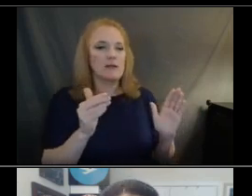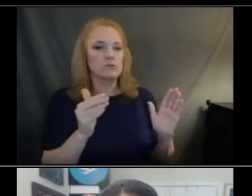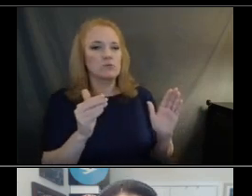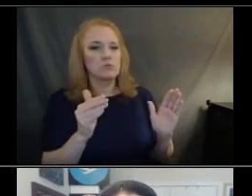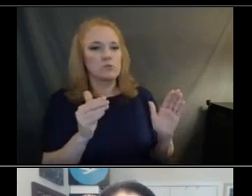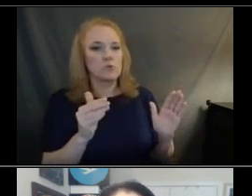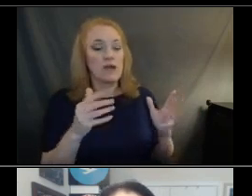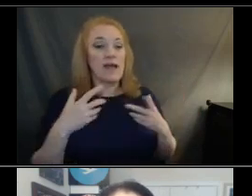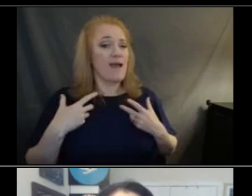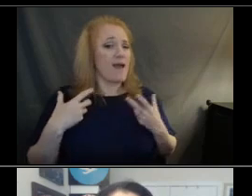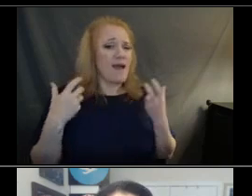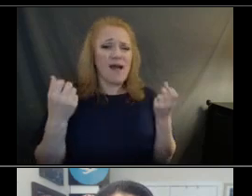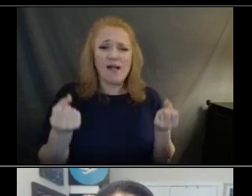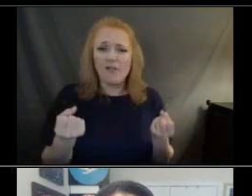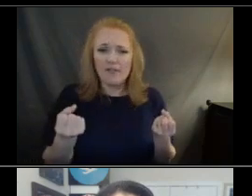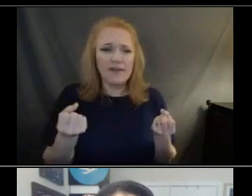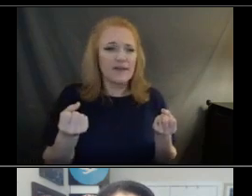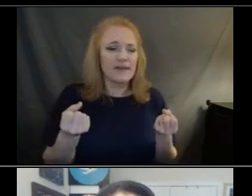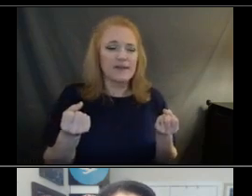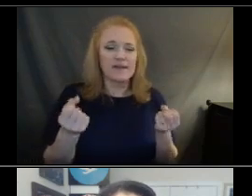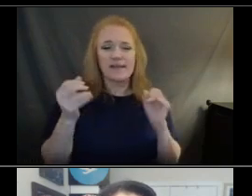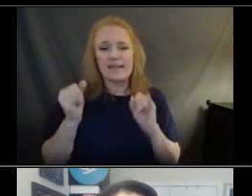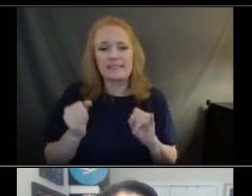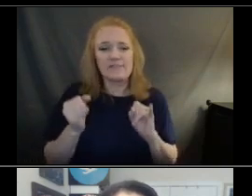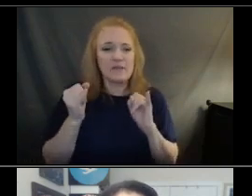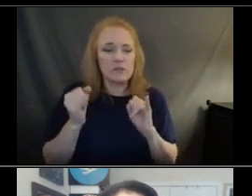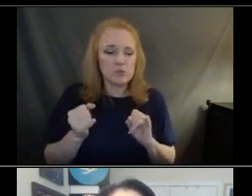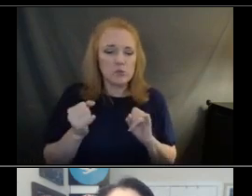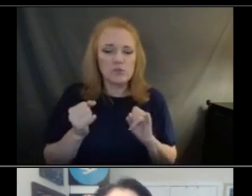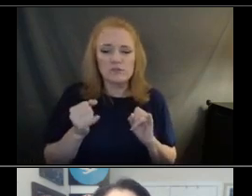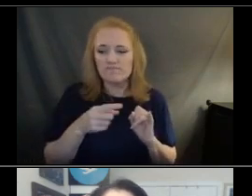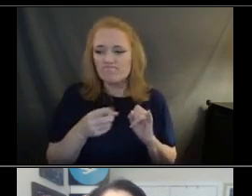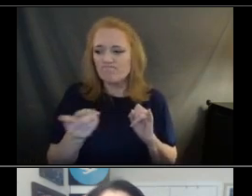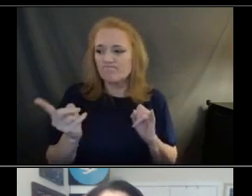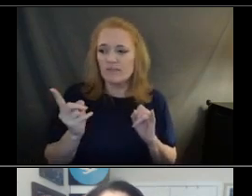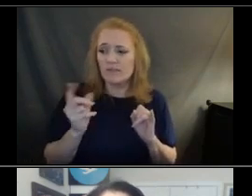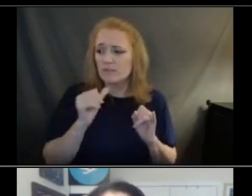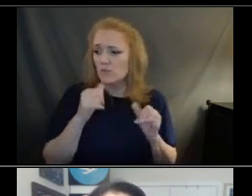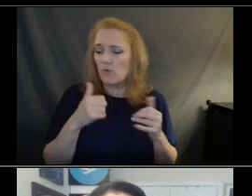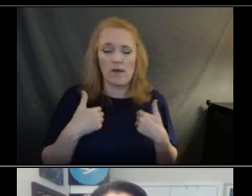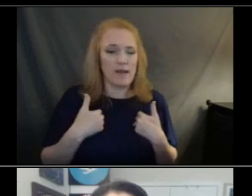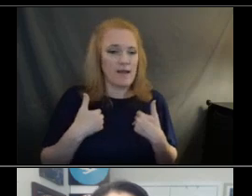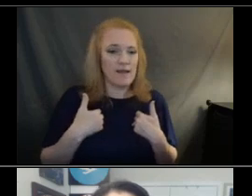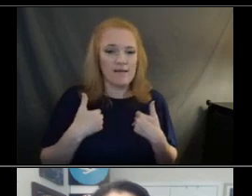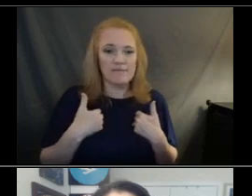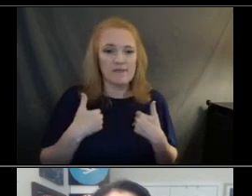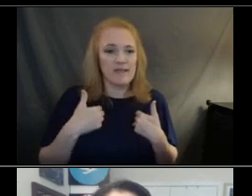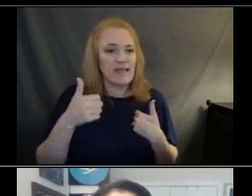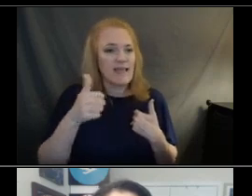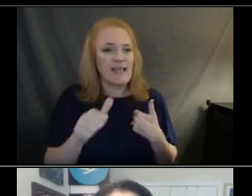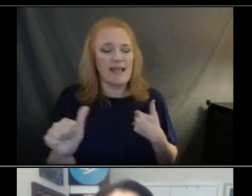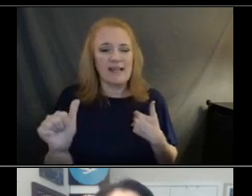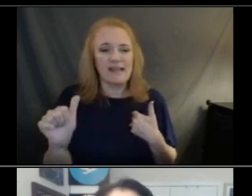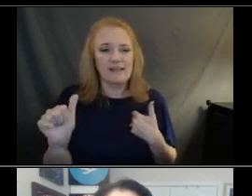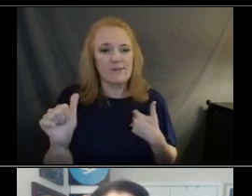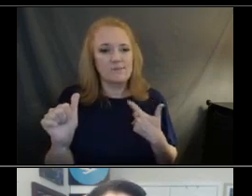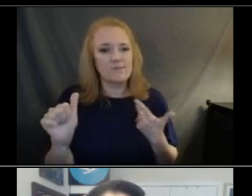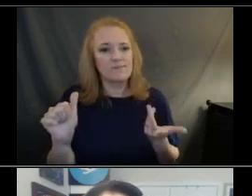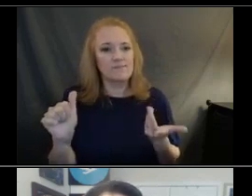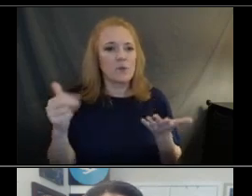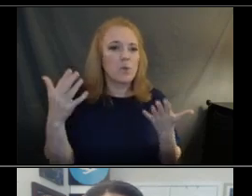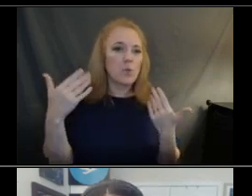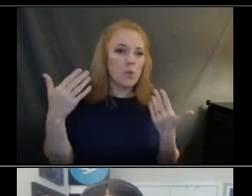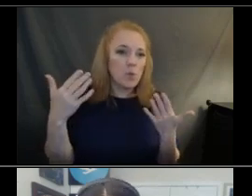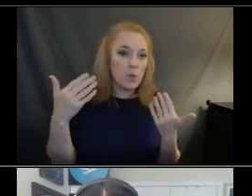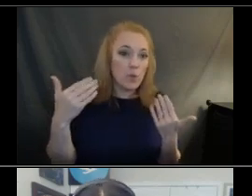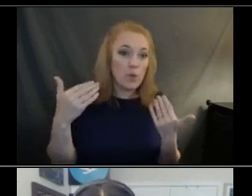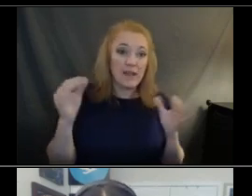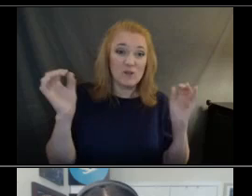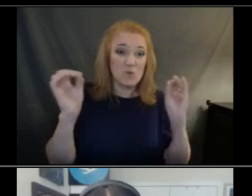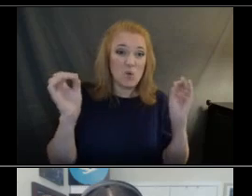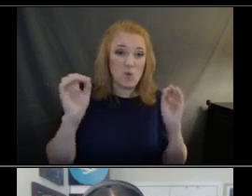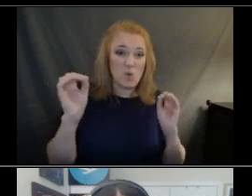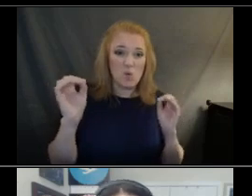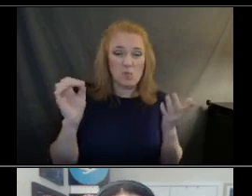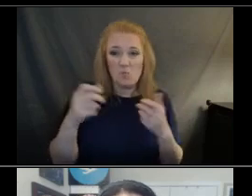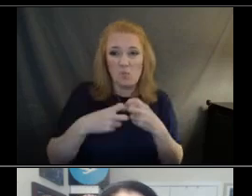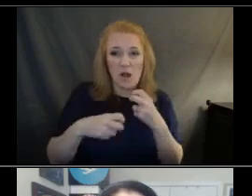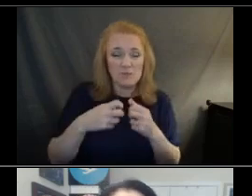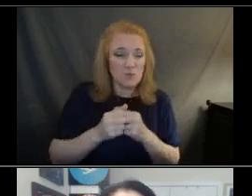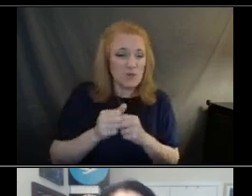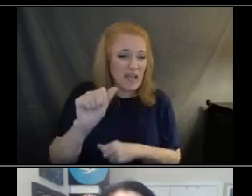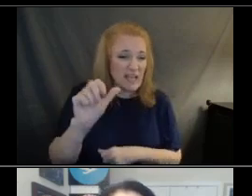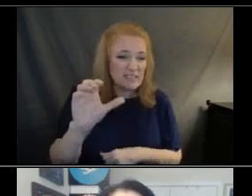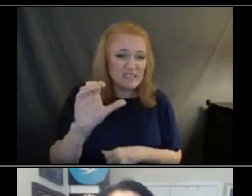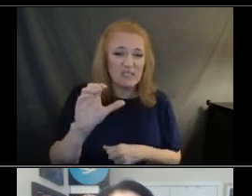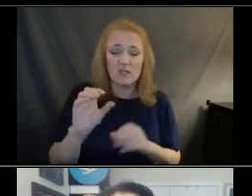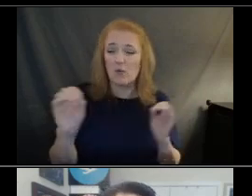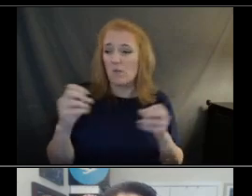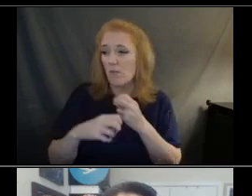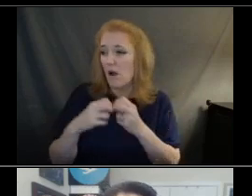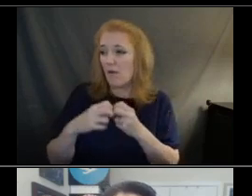healthy individuals who don't have any cooling access issues or barriers they'll likely want